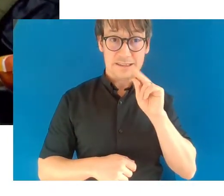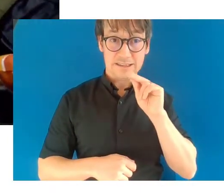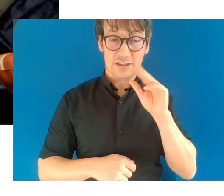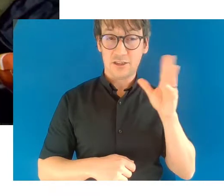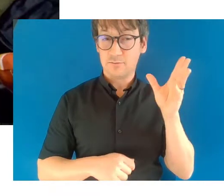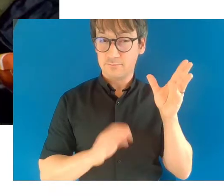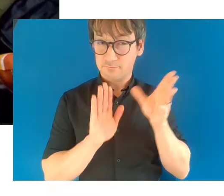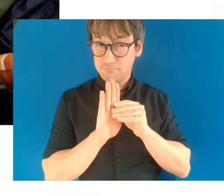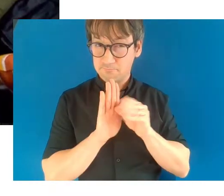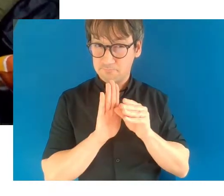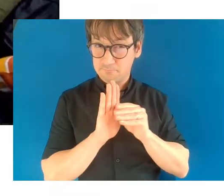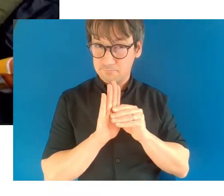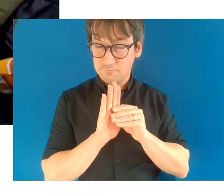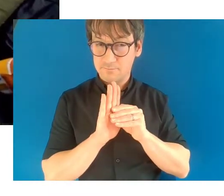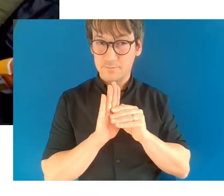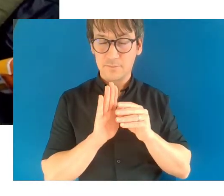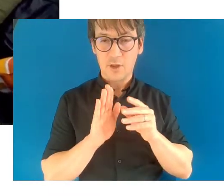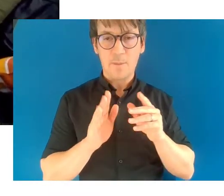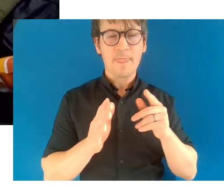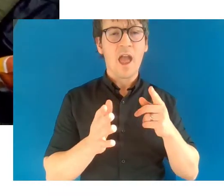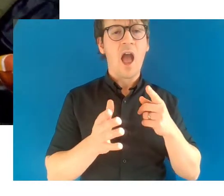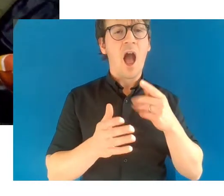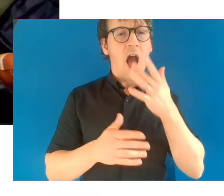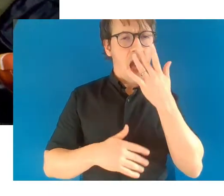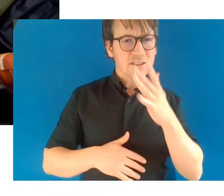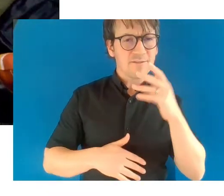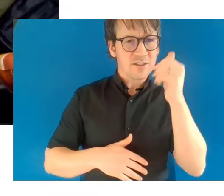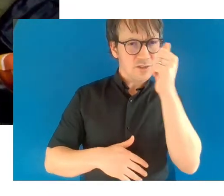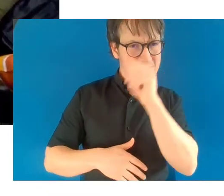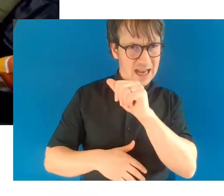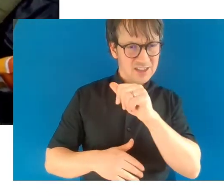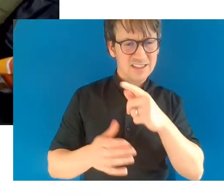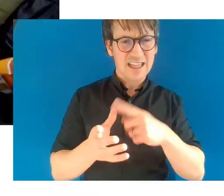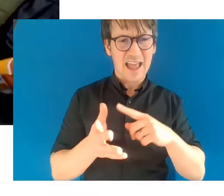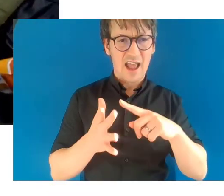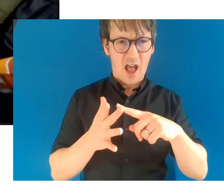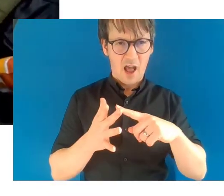This is where it uses artificial intelligence to decipher the data from the sensors and